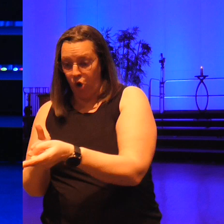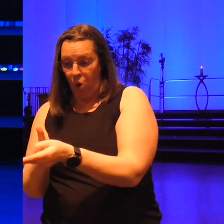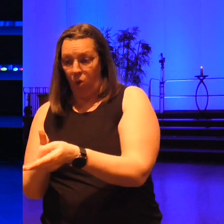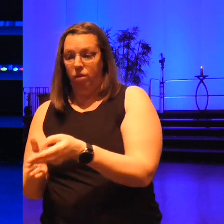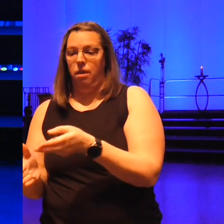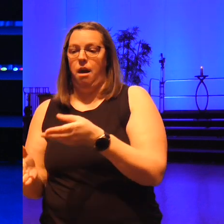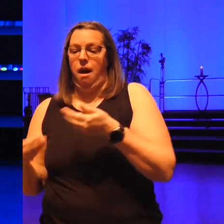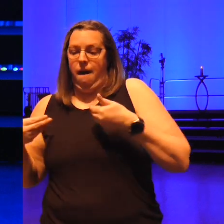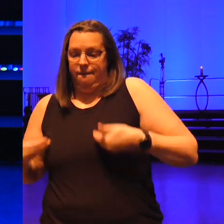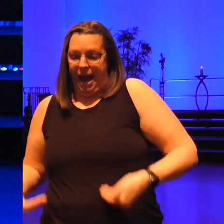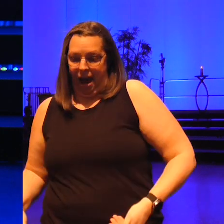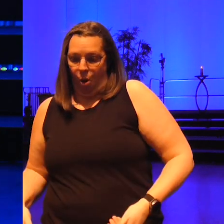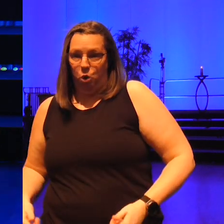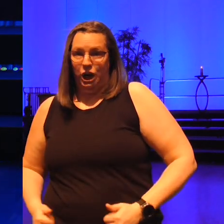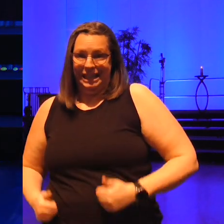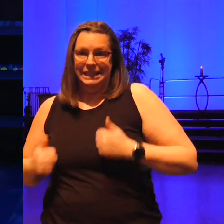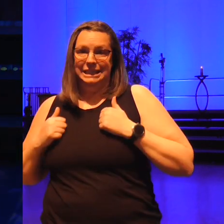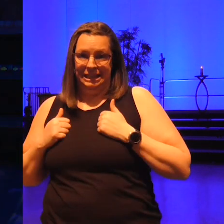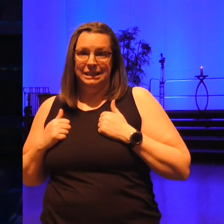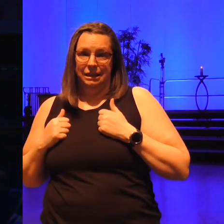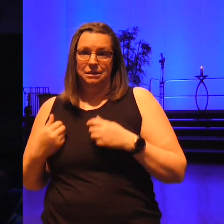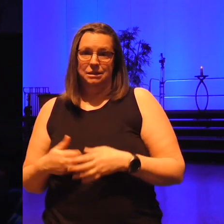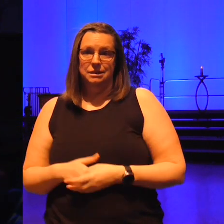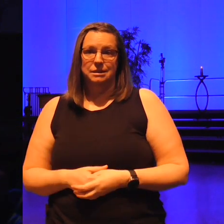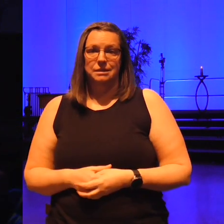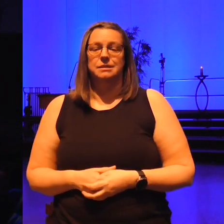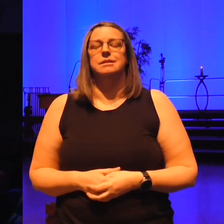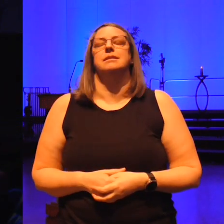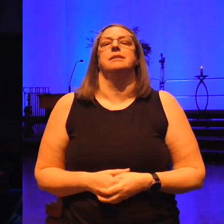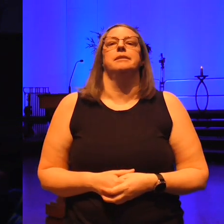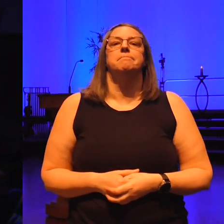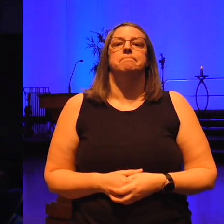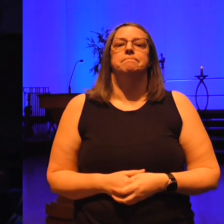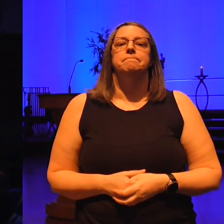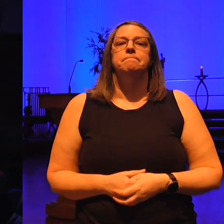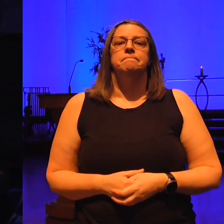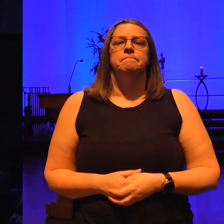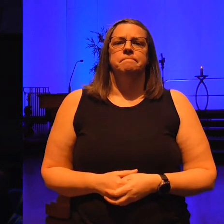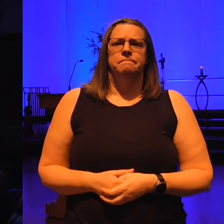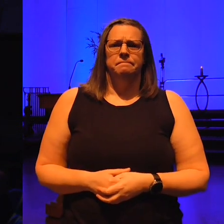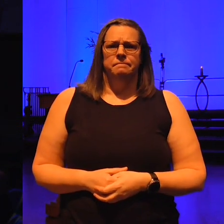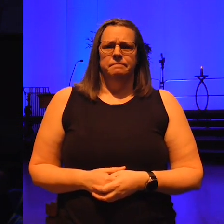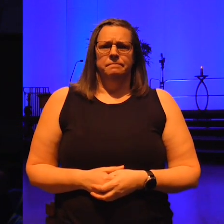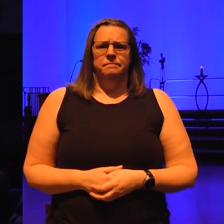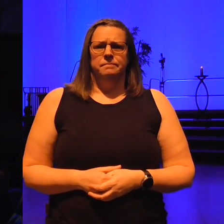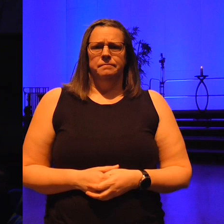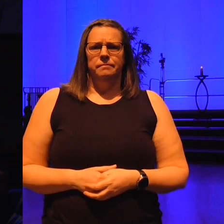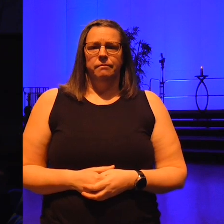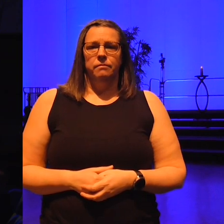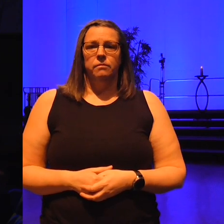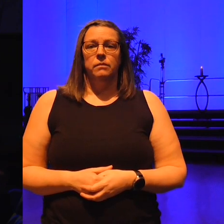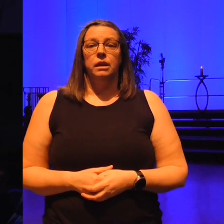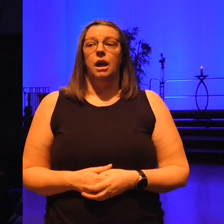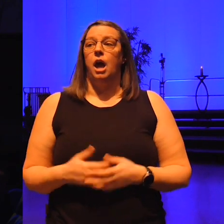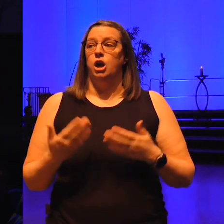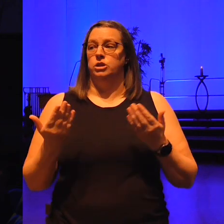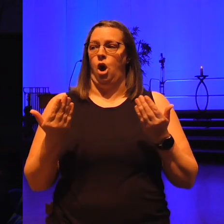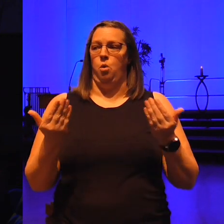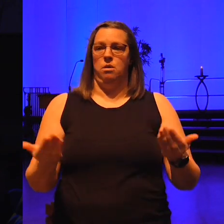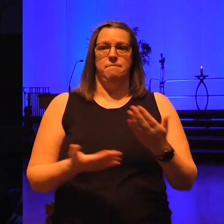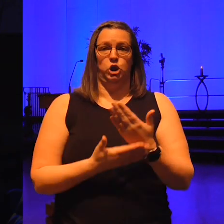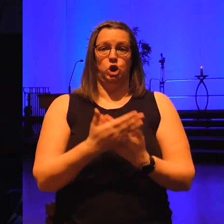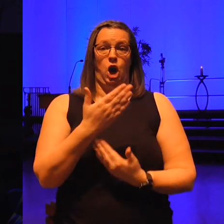existence I invite you to put your hand over your heart and to say with me even